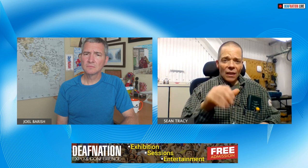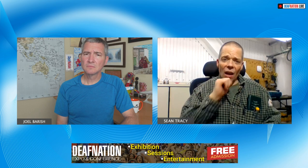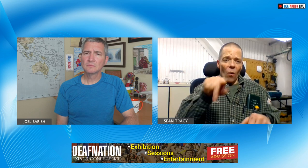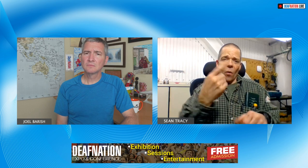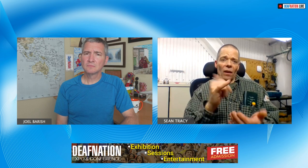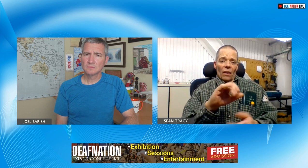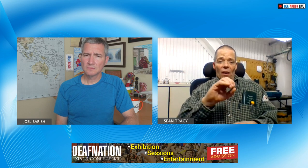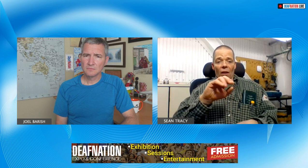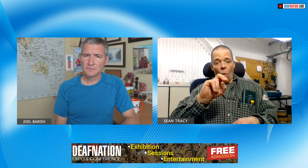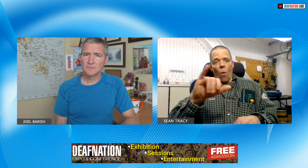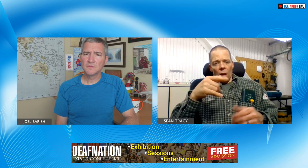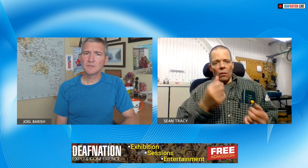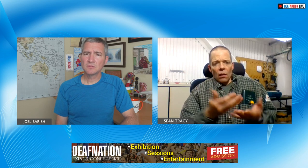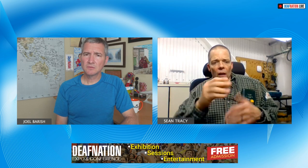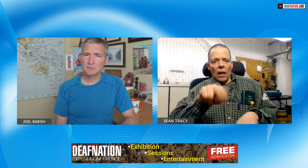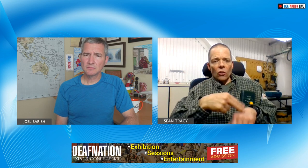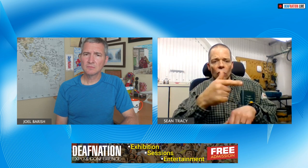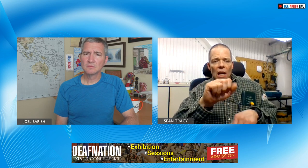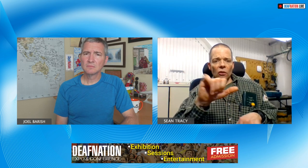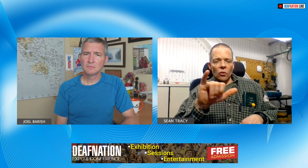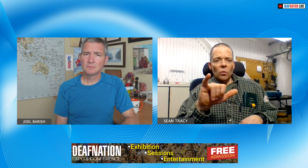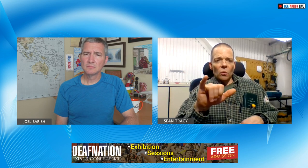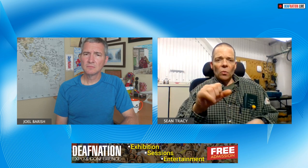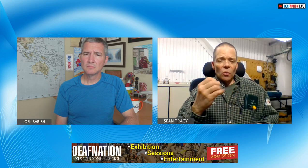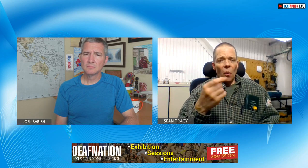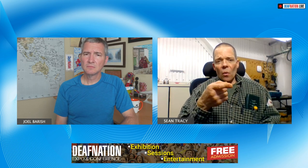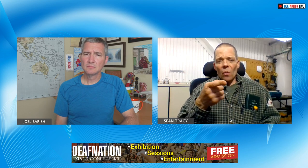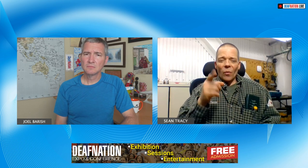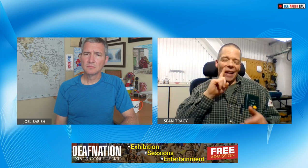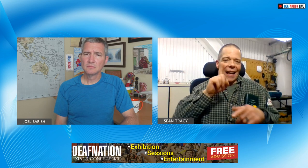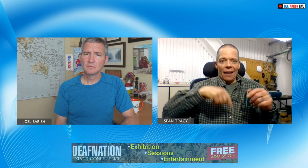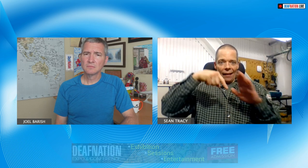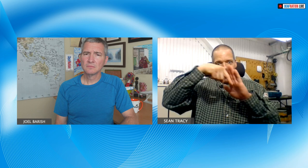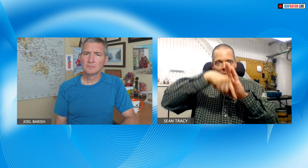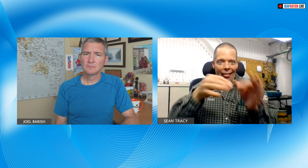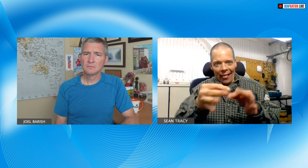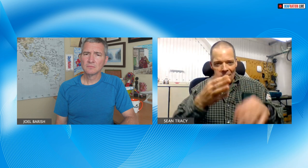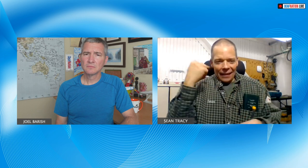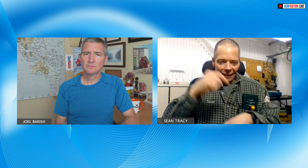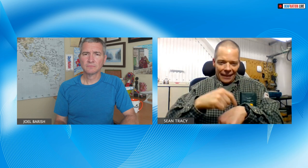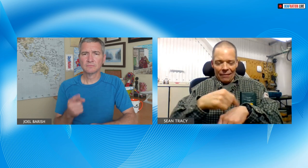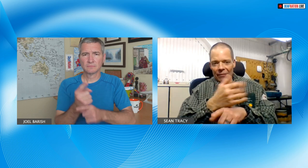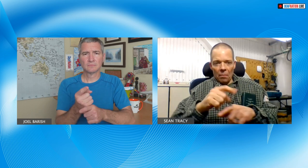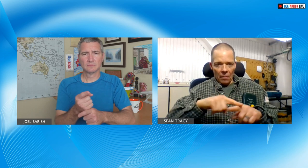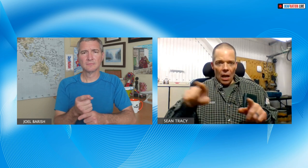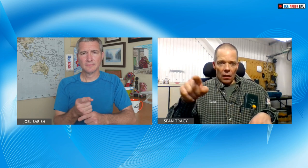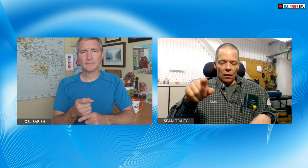natural gas as well. We're running out of time to get into that.